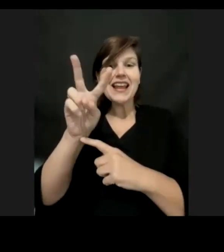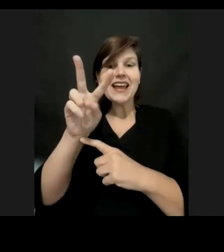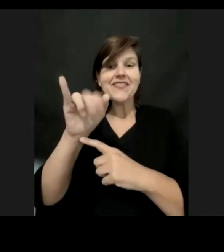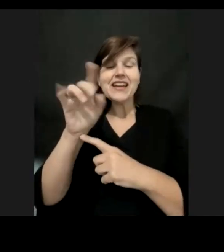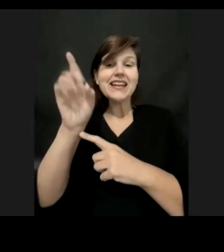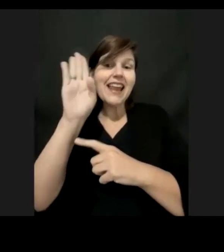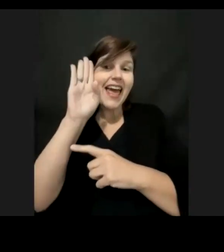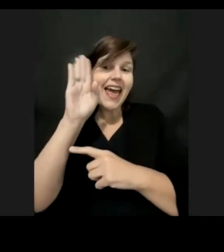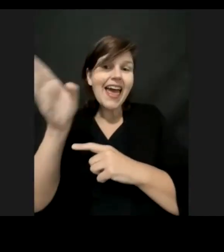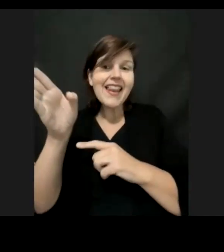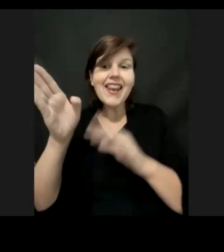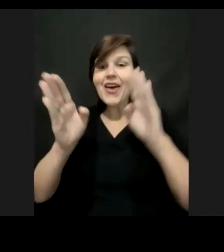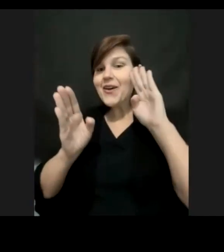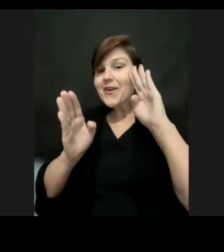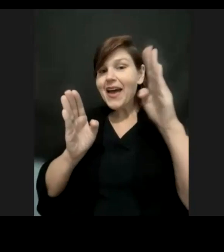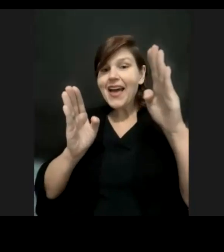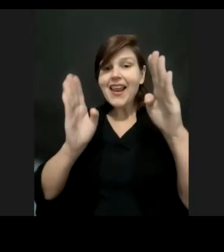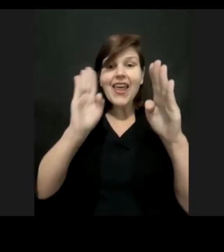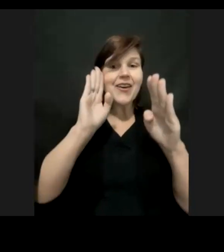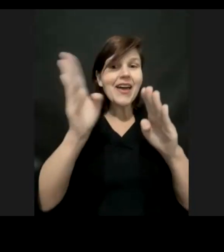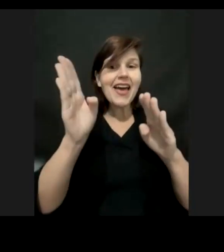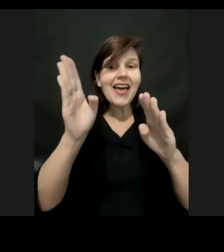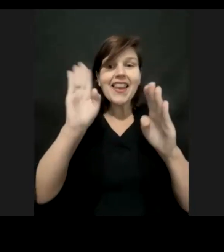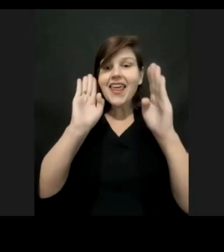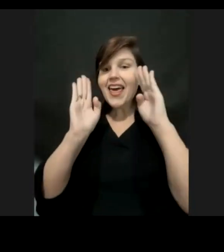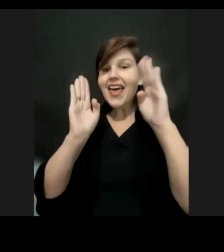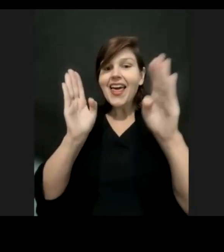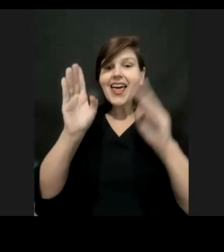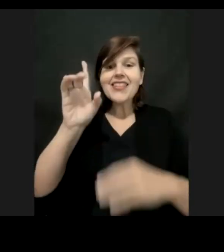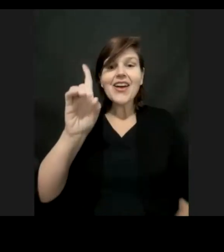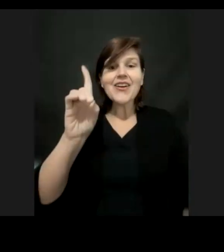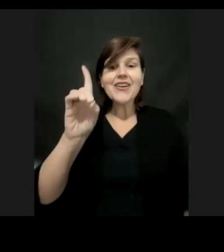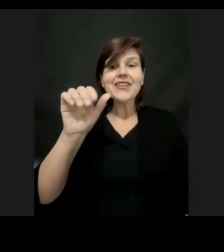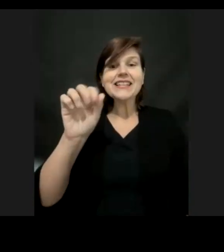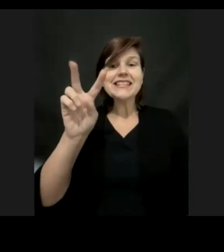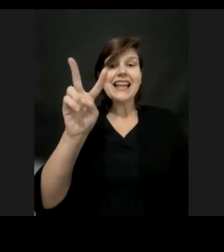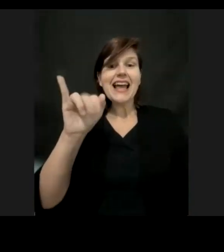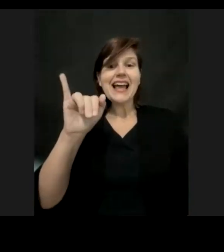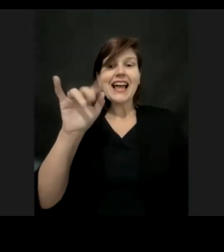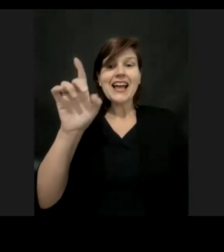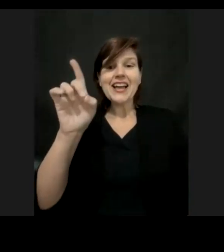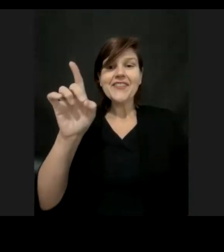David, whoop! Hello, hello, hello, David.